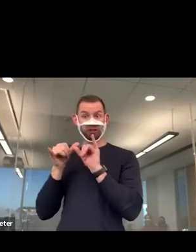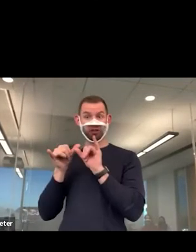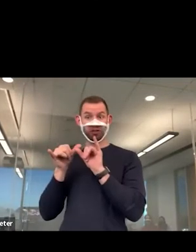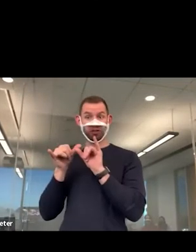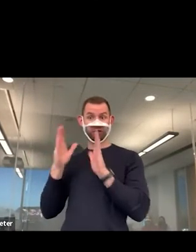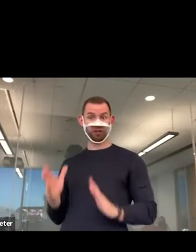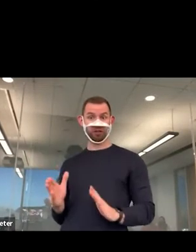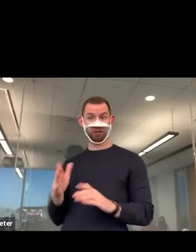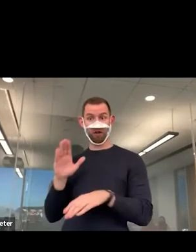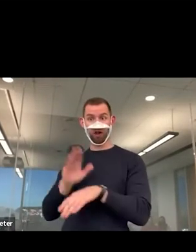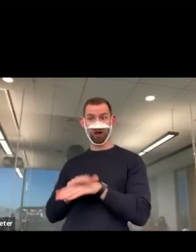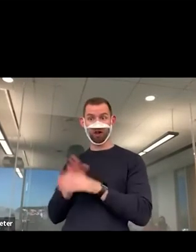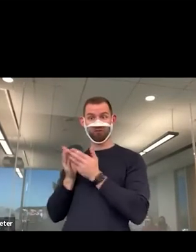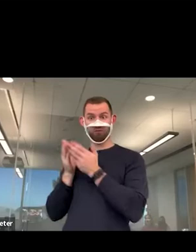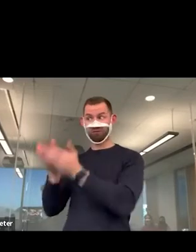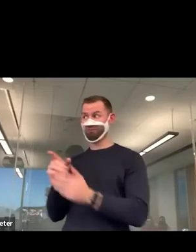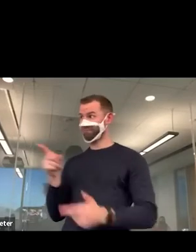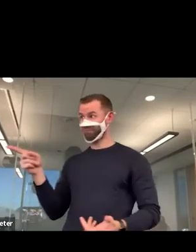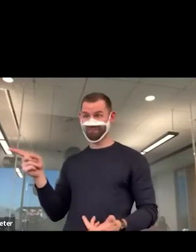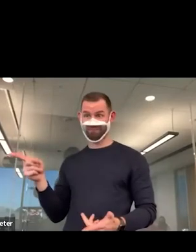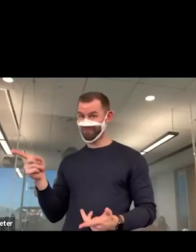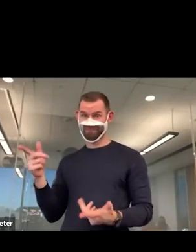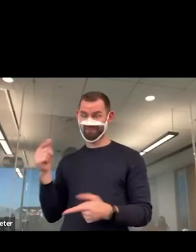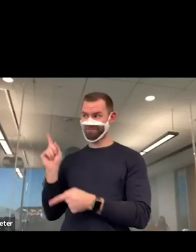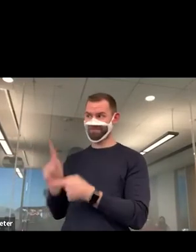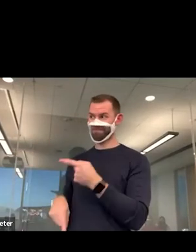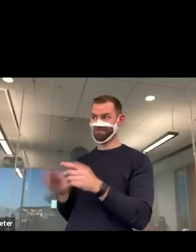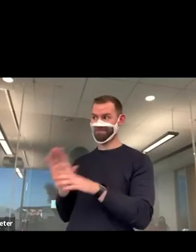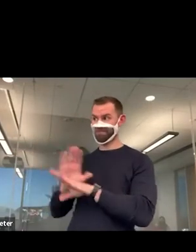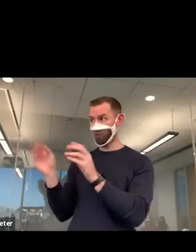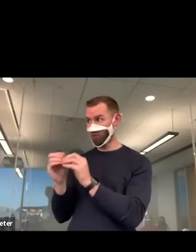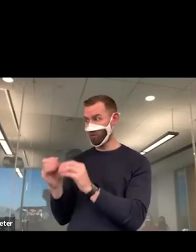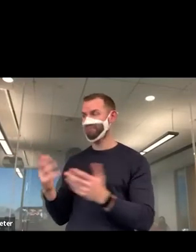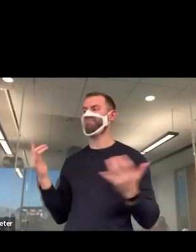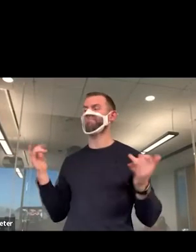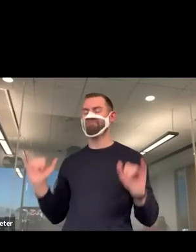wasn't really feasible and so i started to think okay what else am i going to do